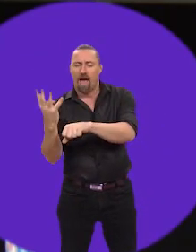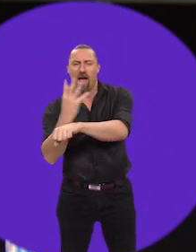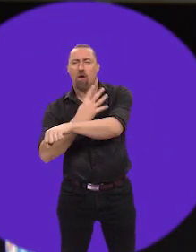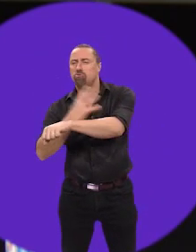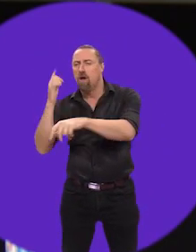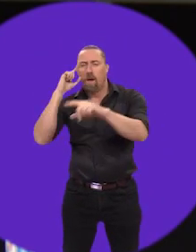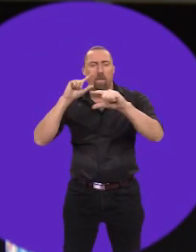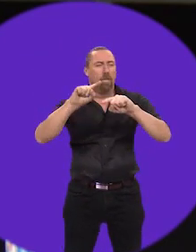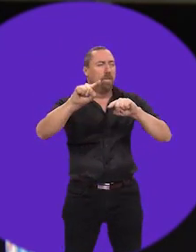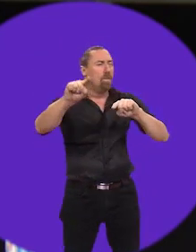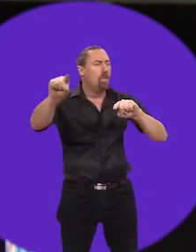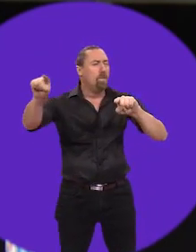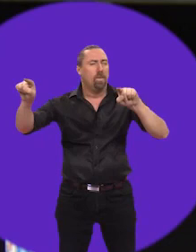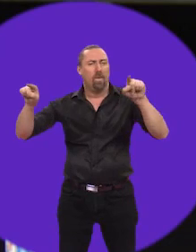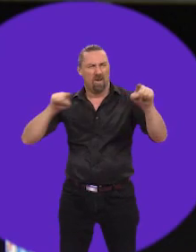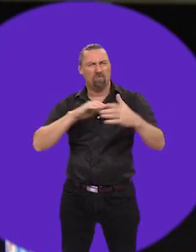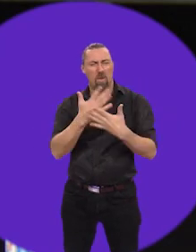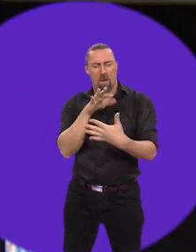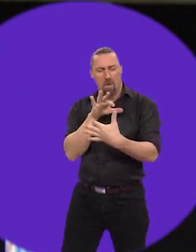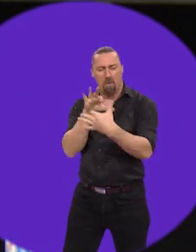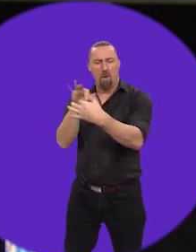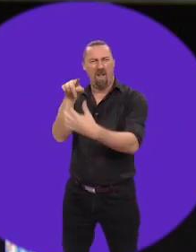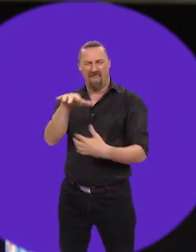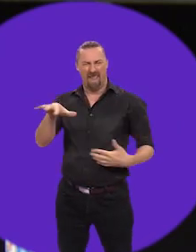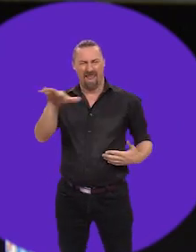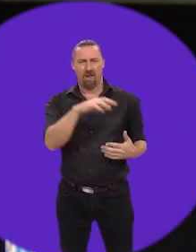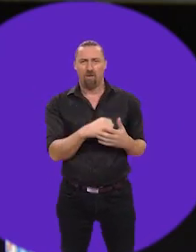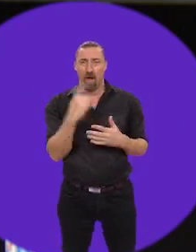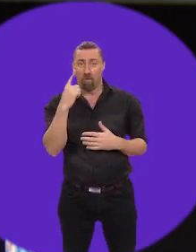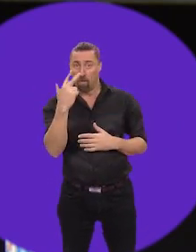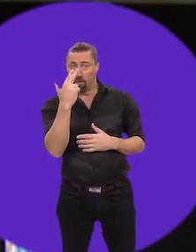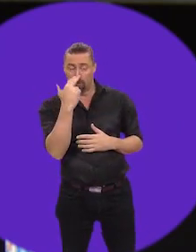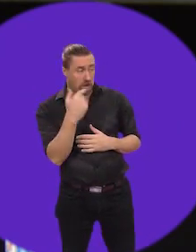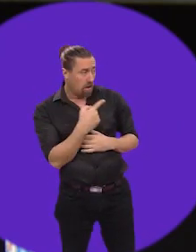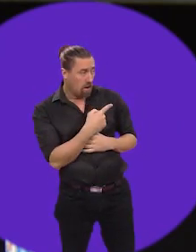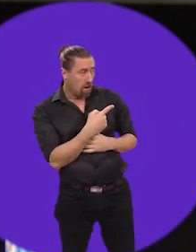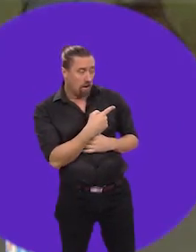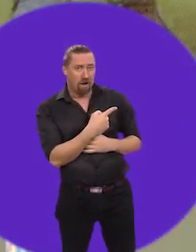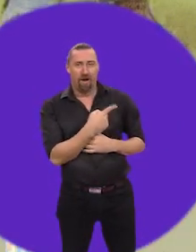as far as the eye could see. That's where he belonged. Let's take a look at the picture.